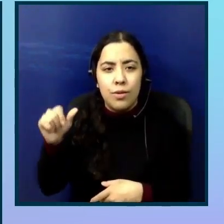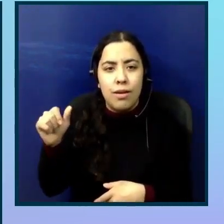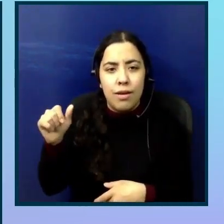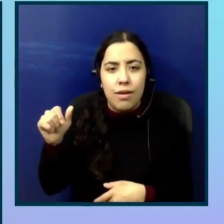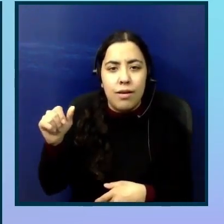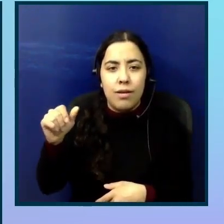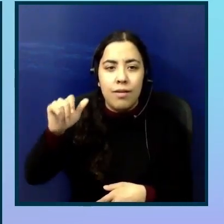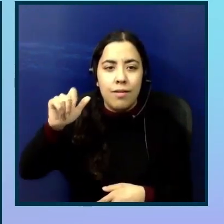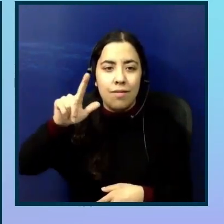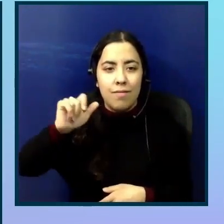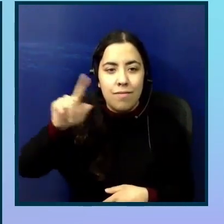Thanks, Ali.